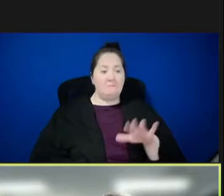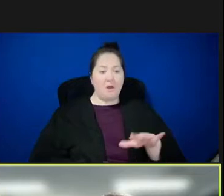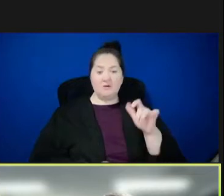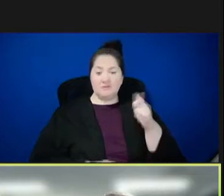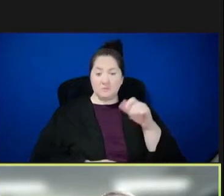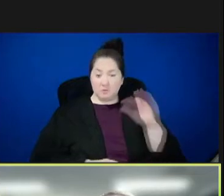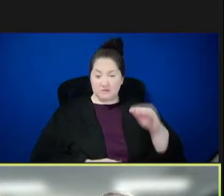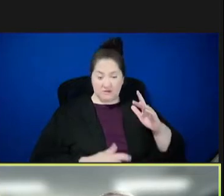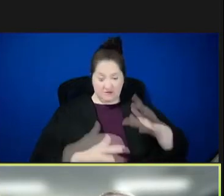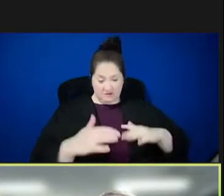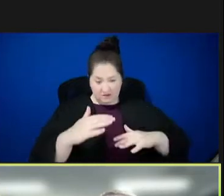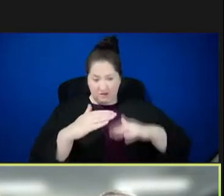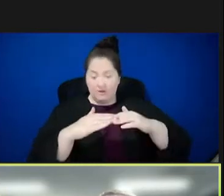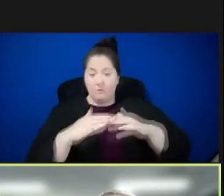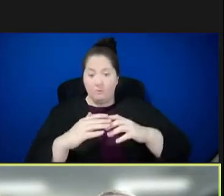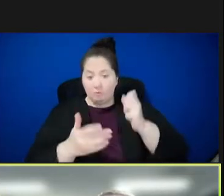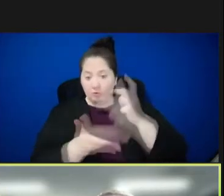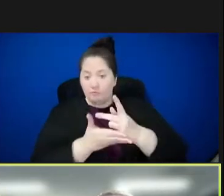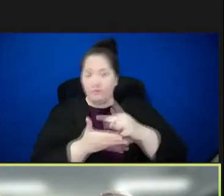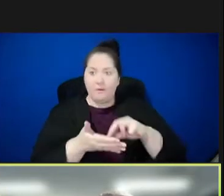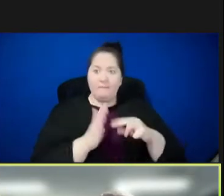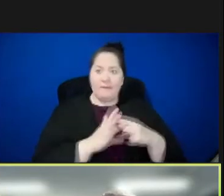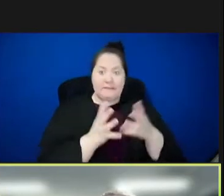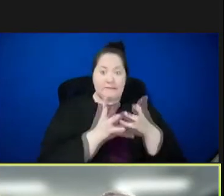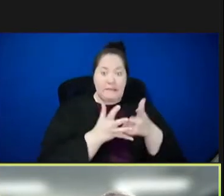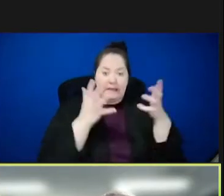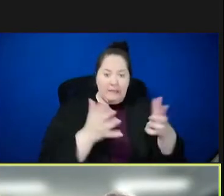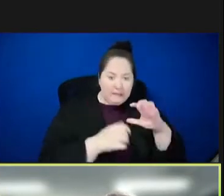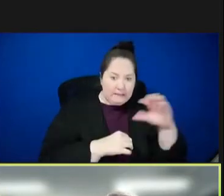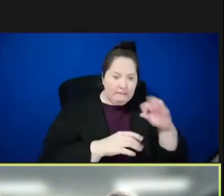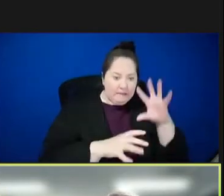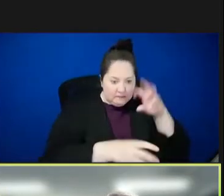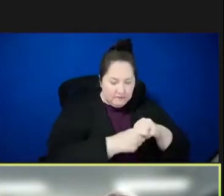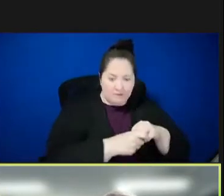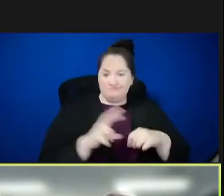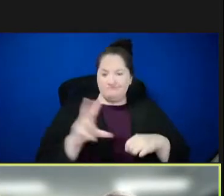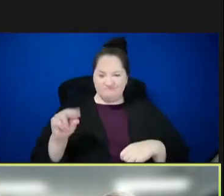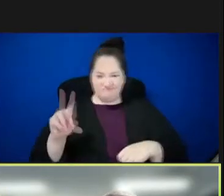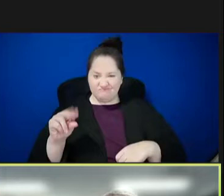this pool is not very deep. There are also a number of notable monoclonal products in